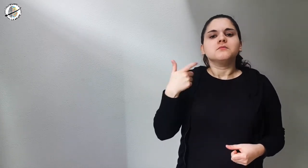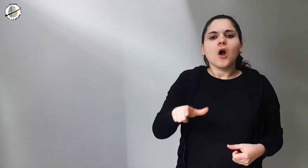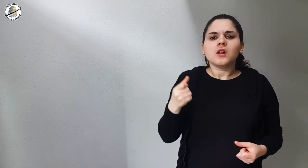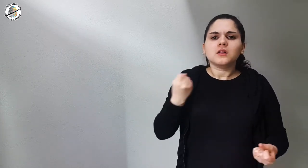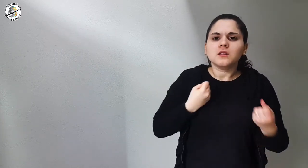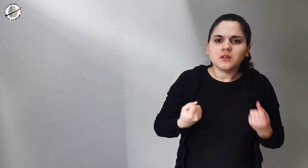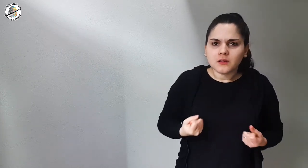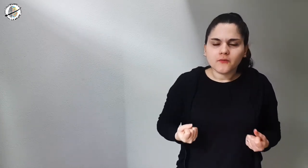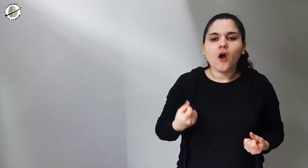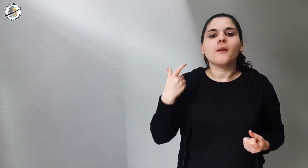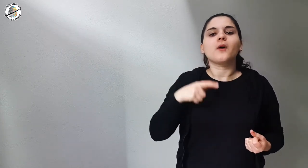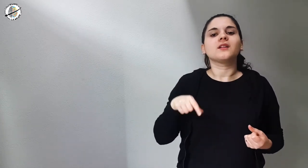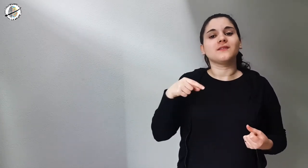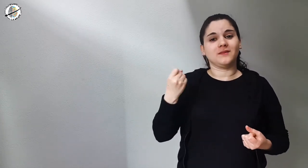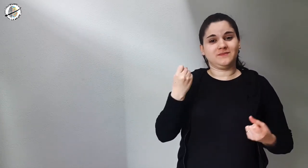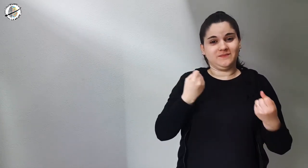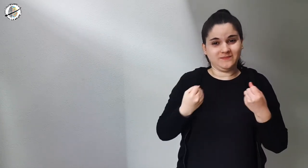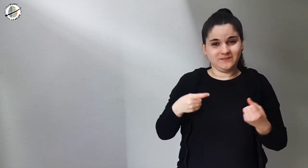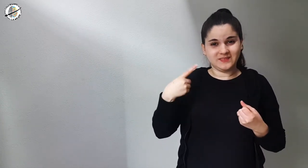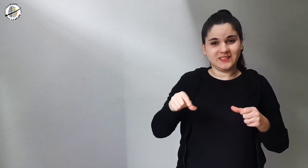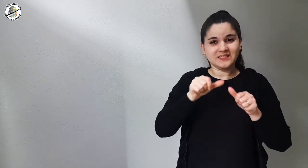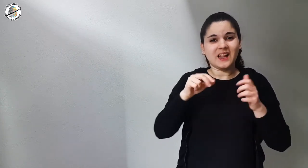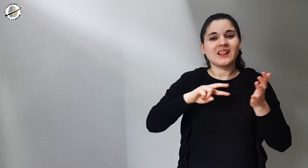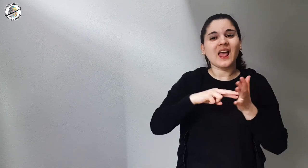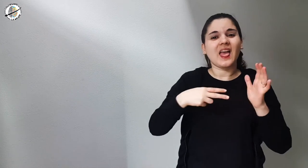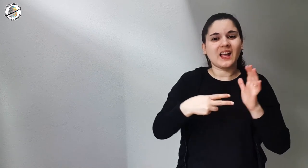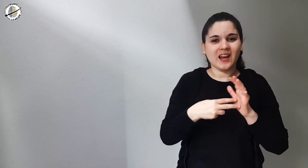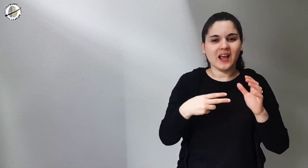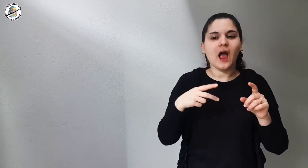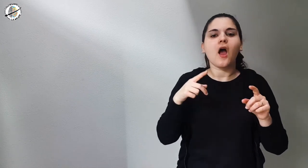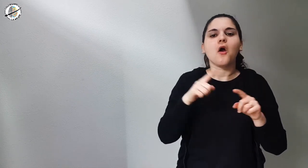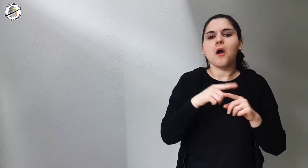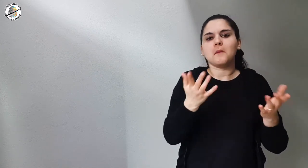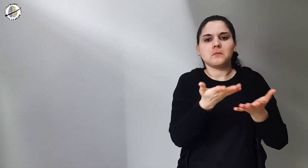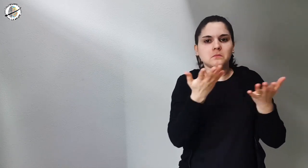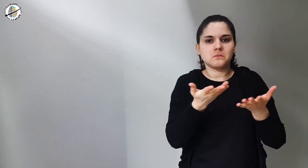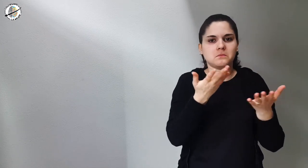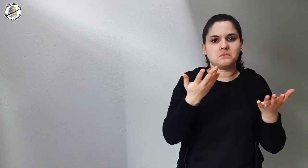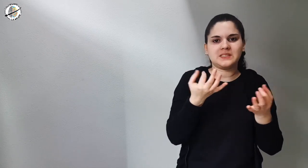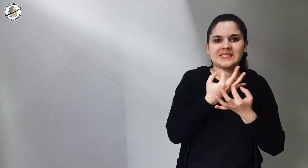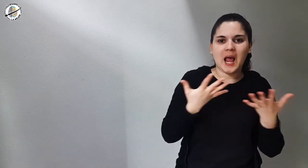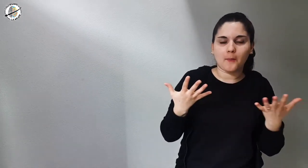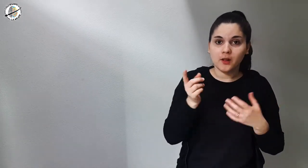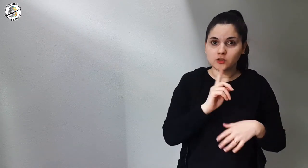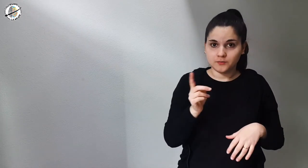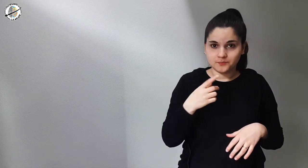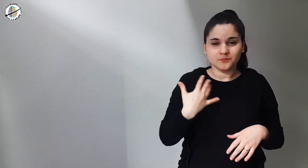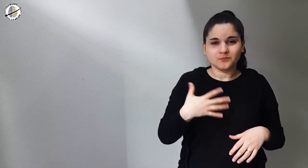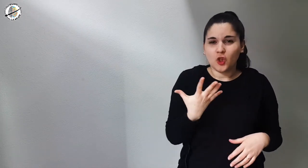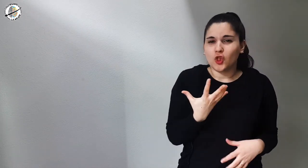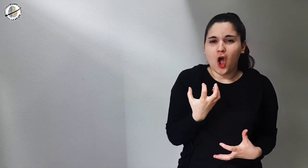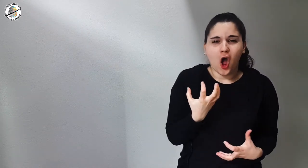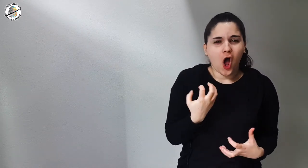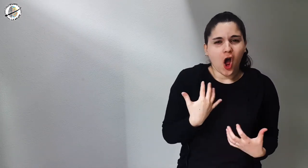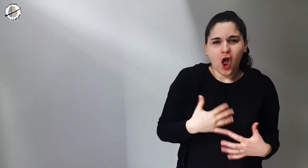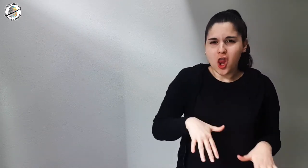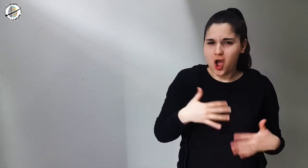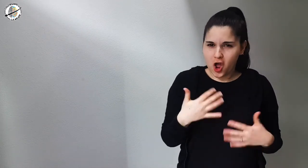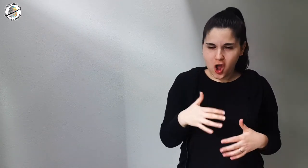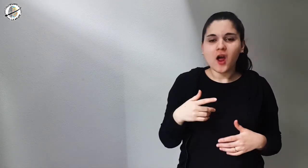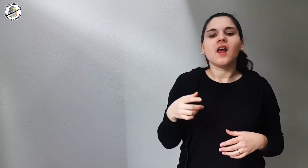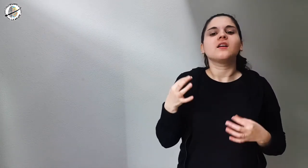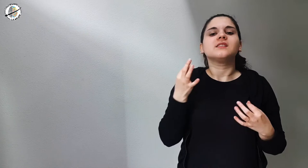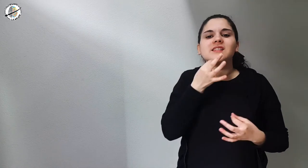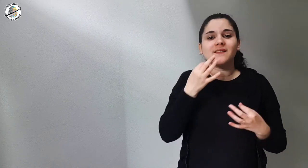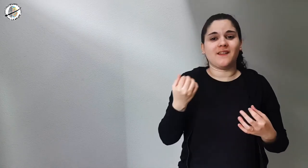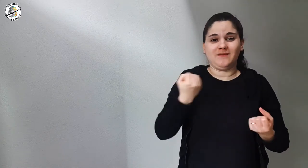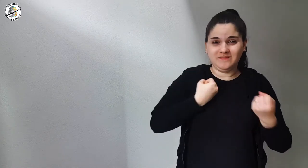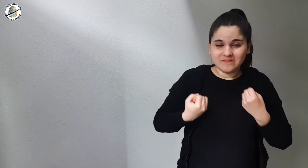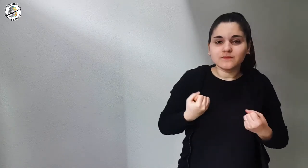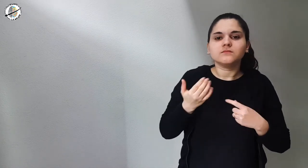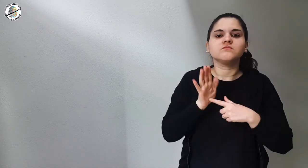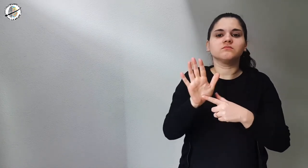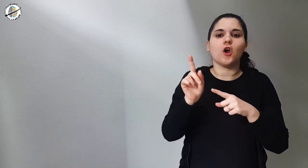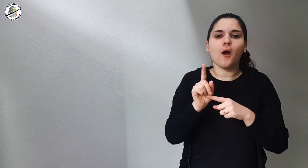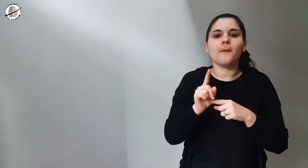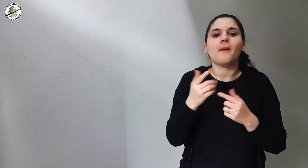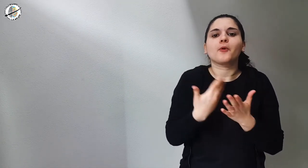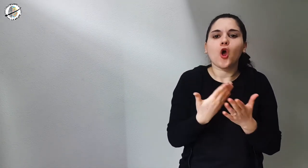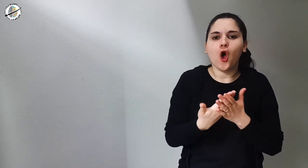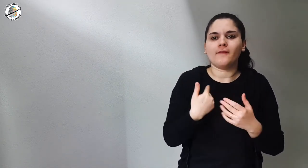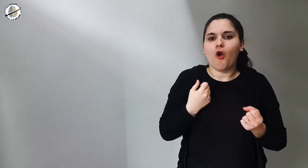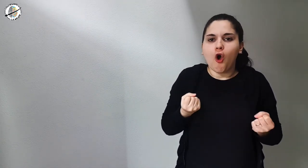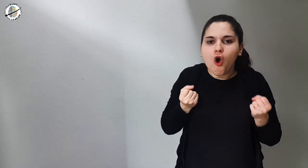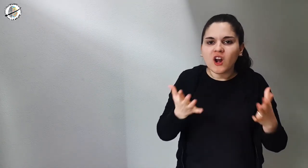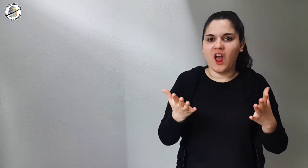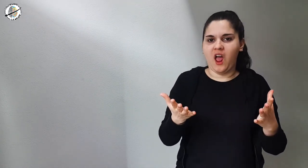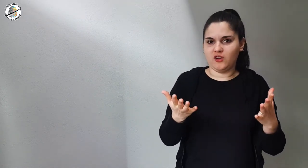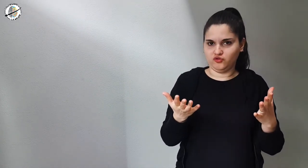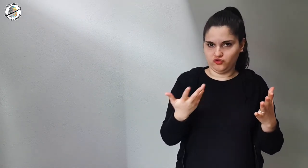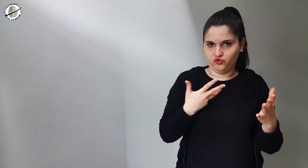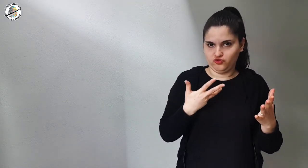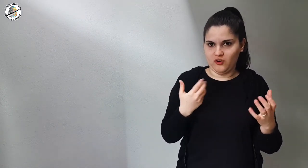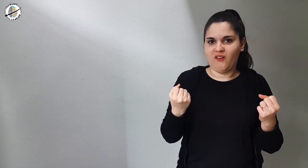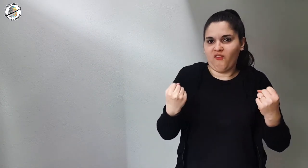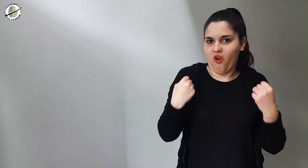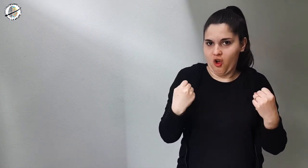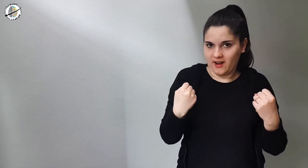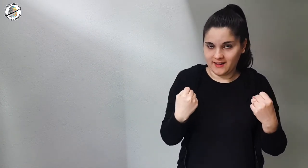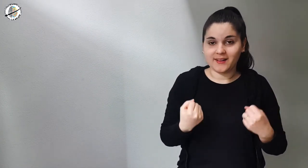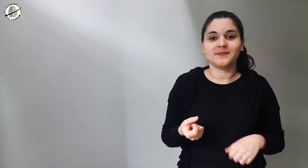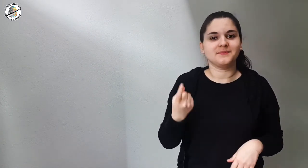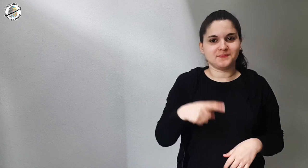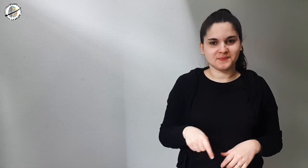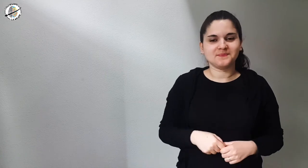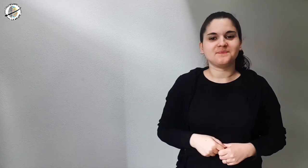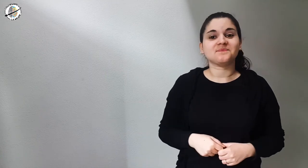because the technique is not simple, it is painful so they do it to show courage and strength.